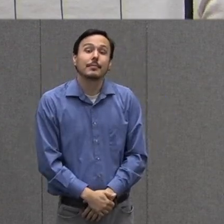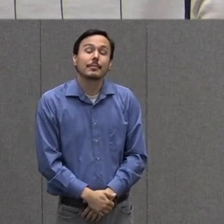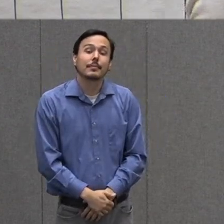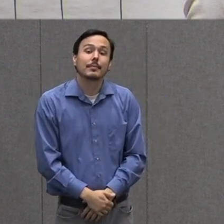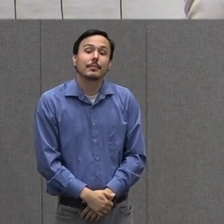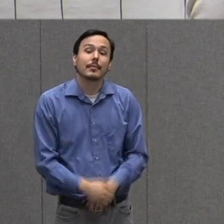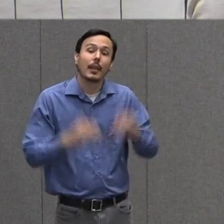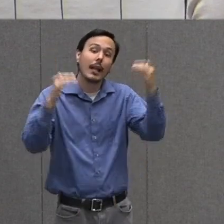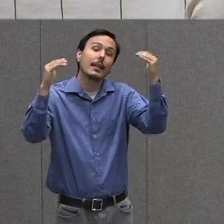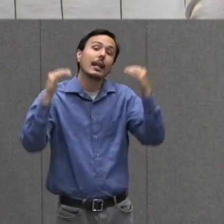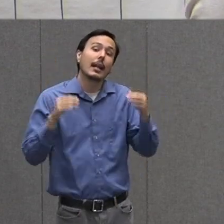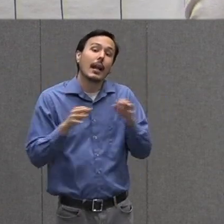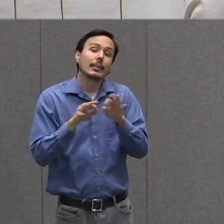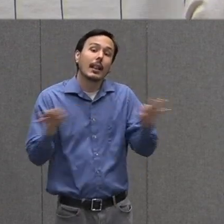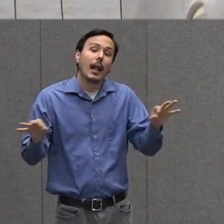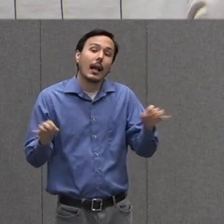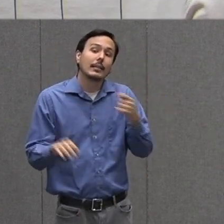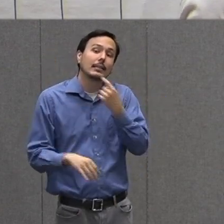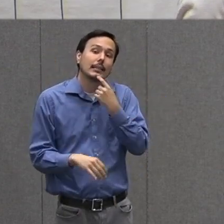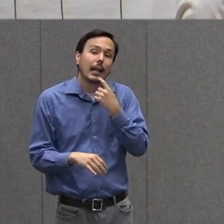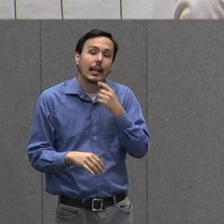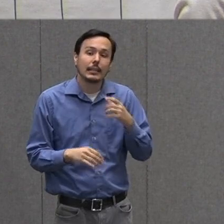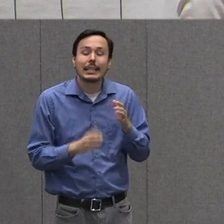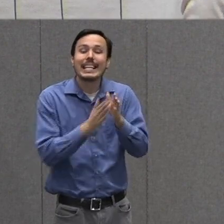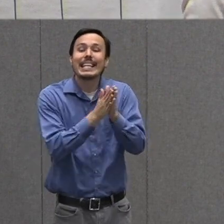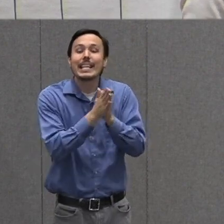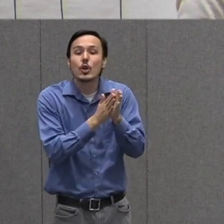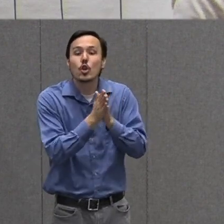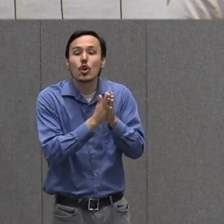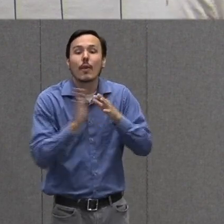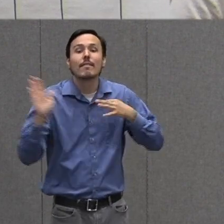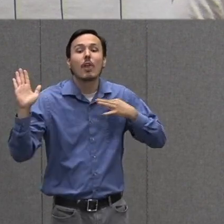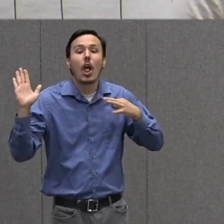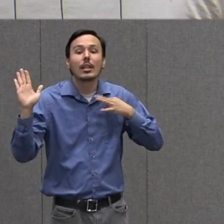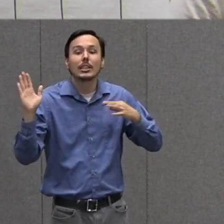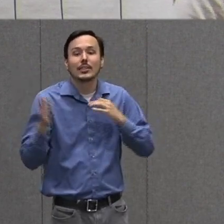The next line says eager volunteers help fearlessly.